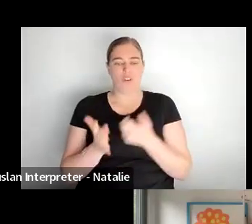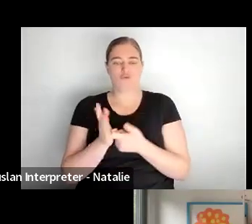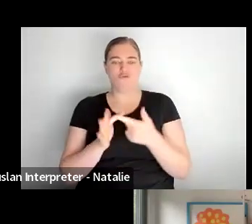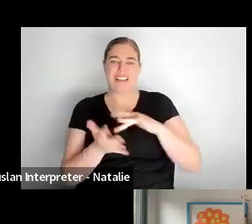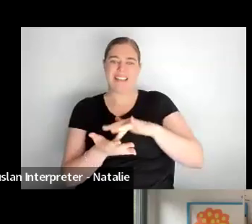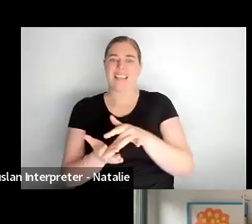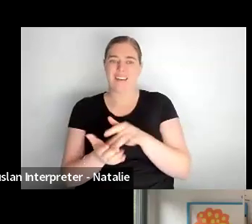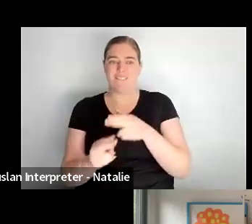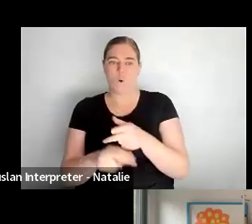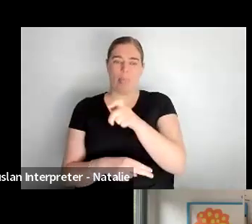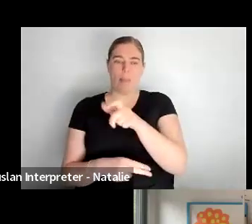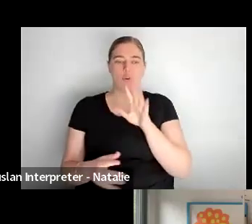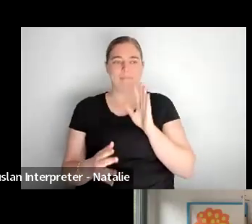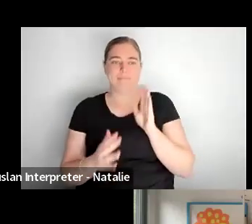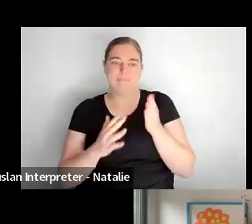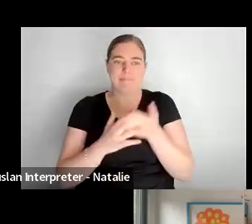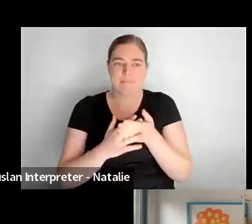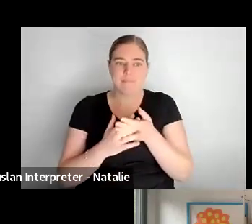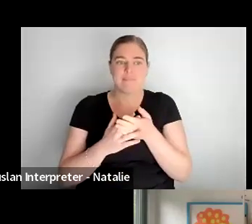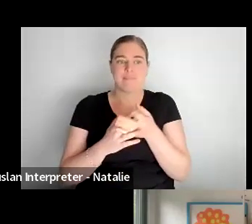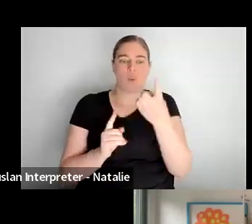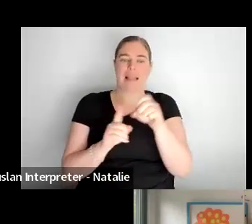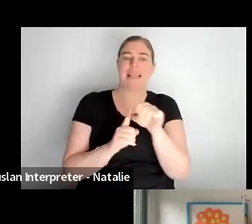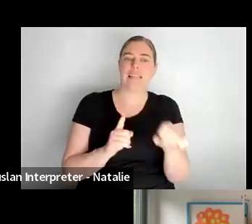can kind of -- re-centring point where they can come in with a one sentence moment and everyone